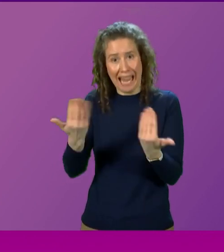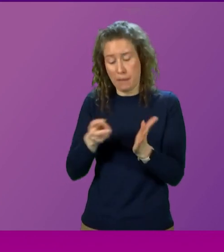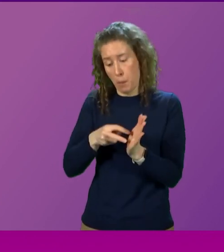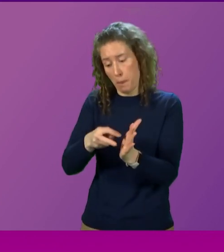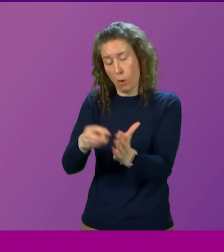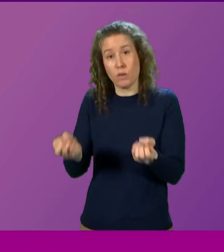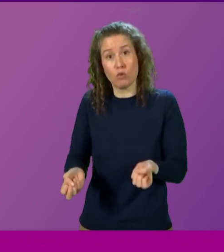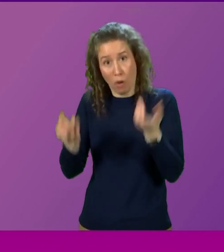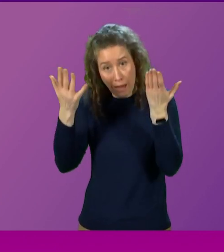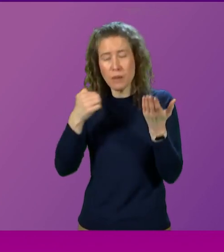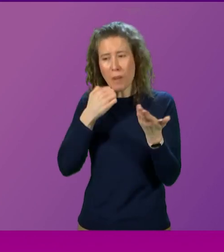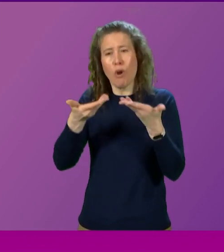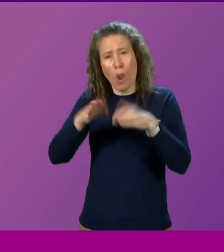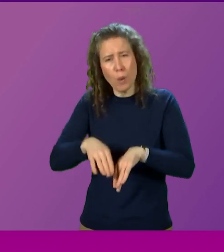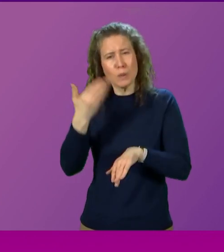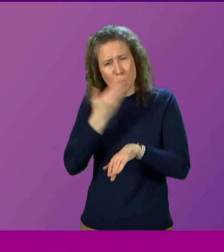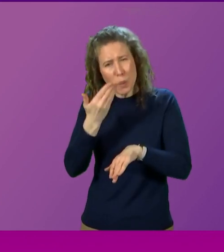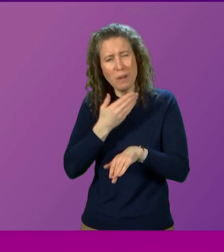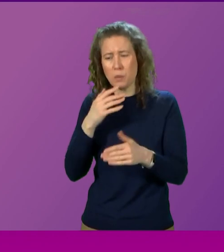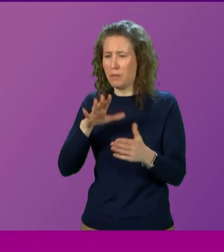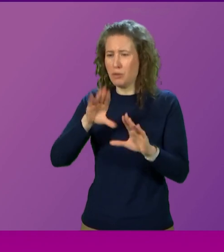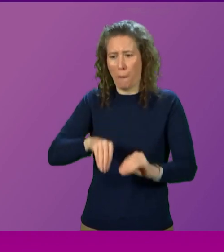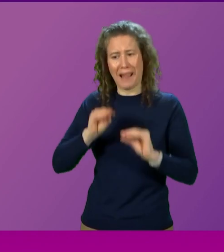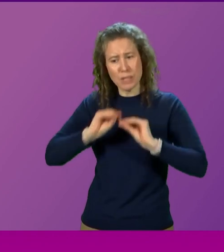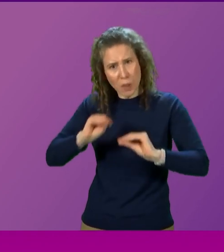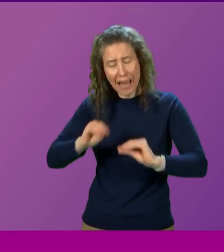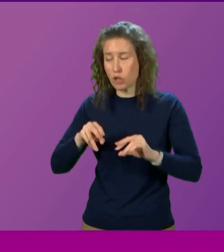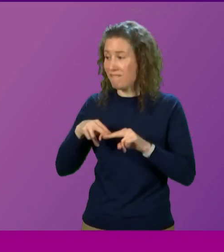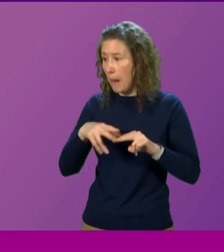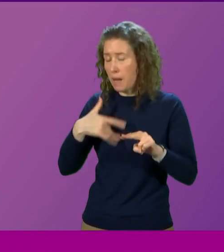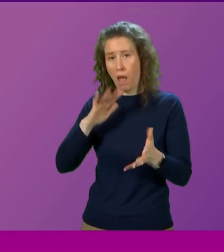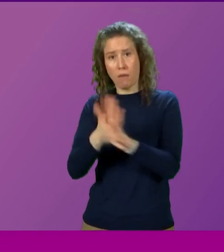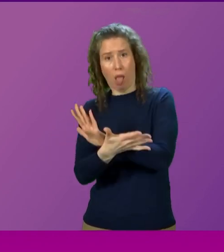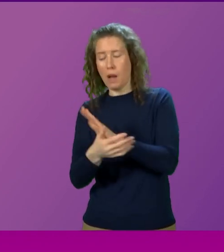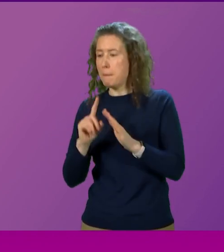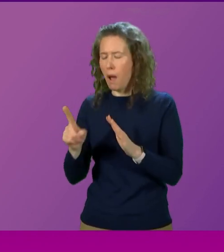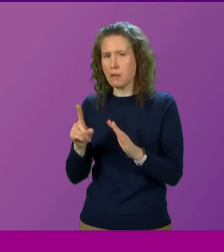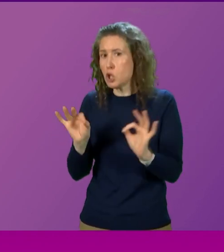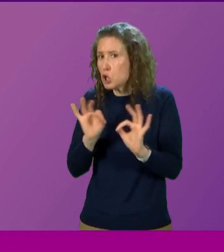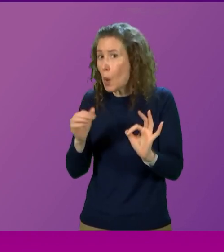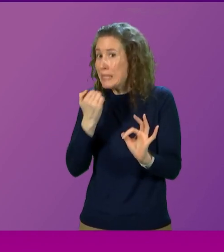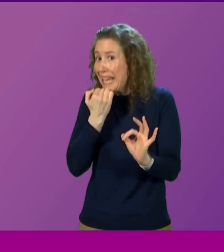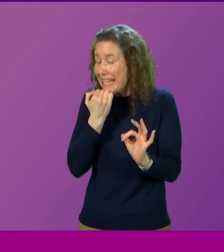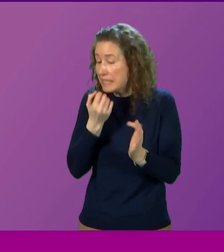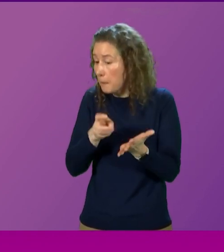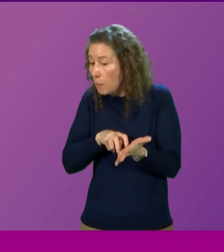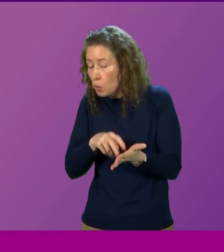our children of their education and throw family life into chaos, no dates for negotiation have been sought or fixed.